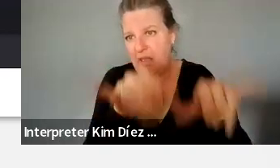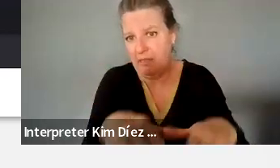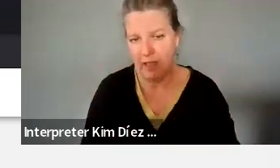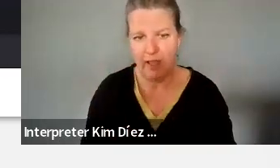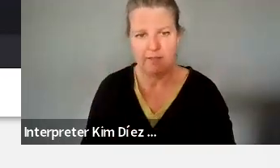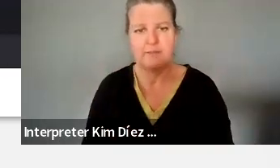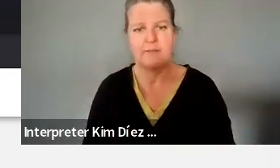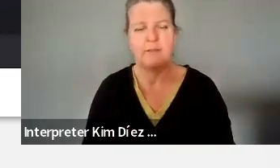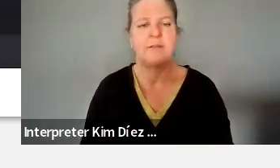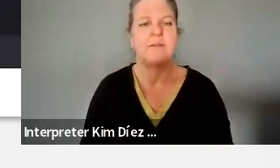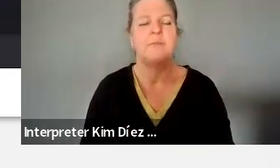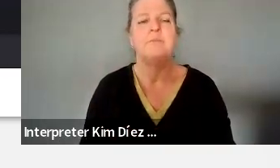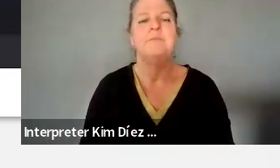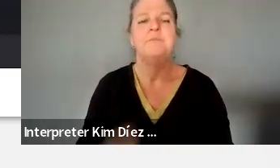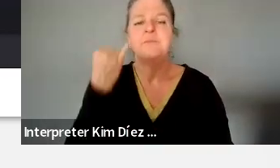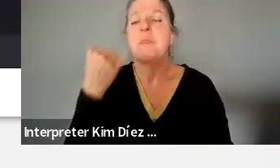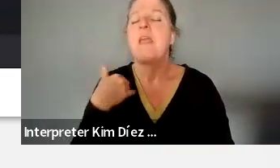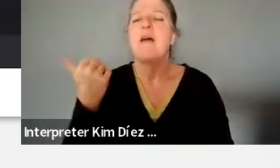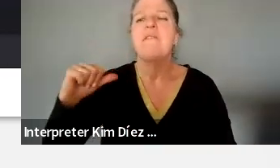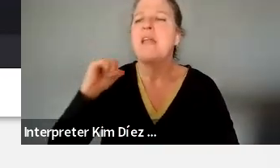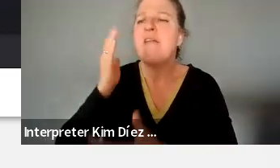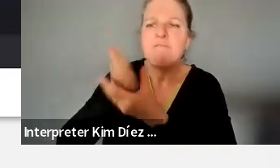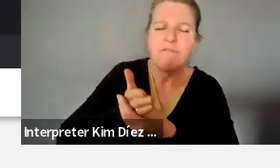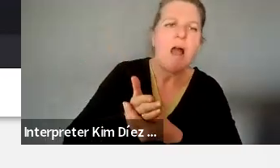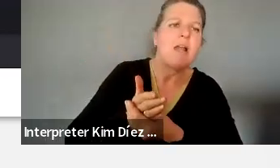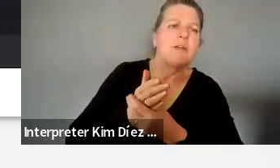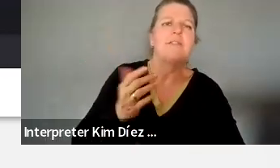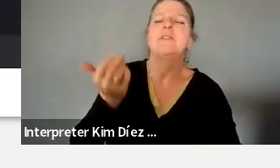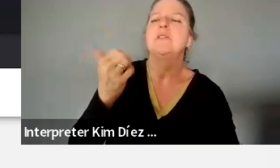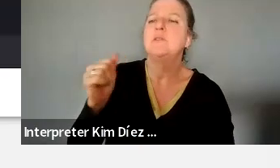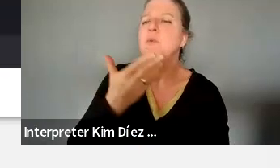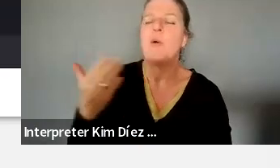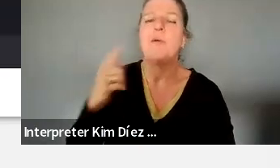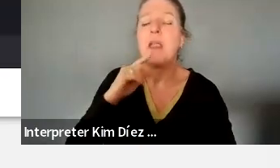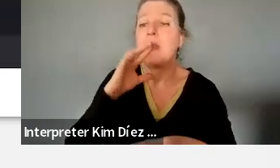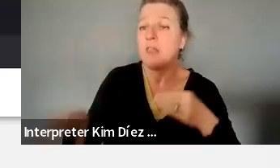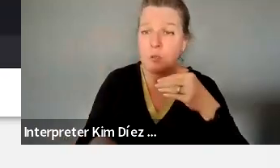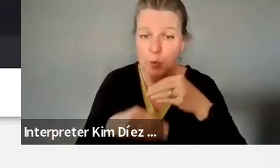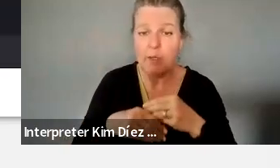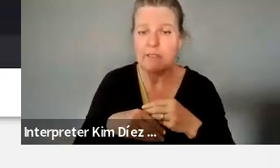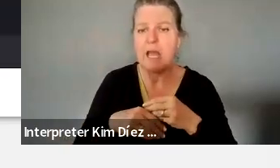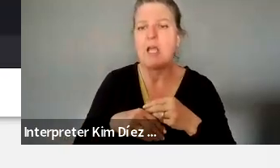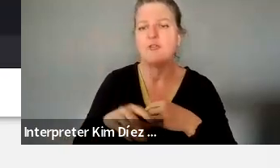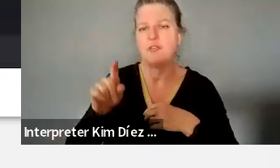If you have any files or things to attach, you'll just click this paperclip icon.